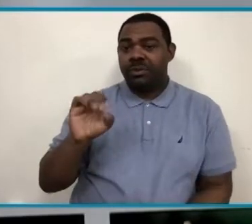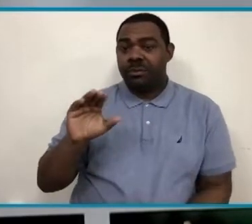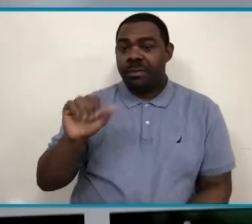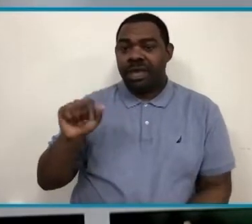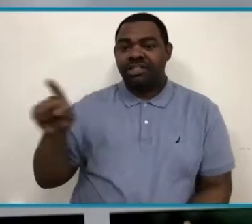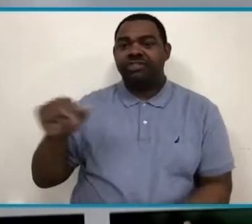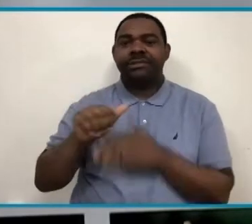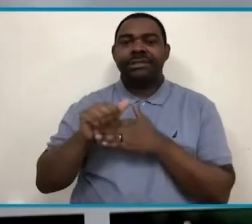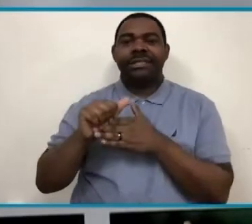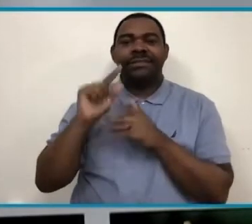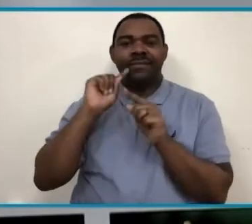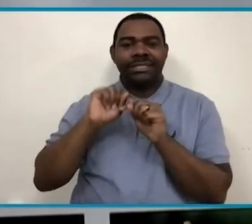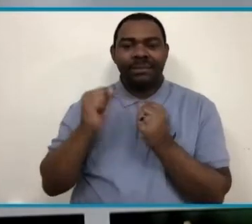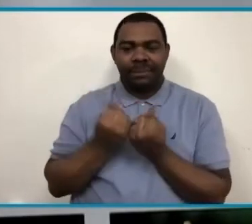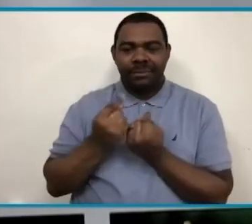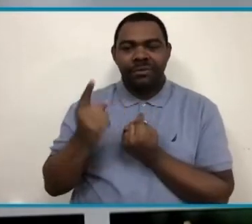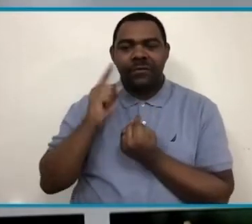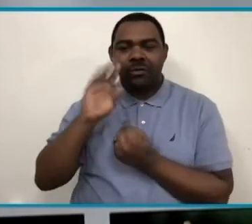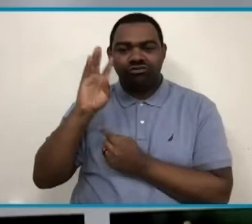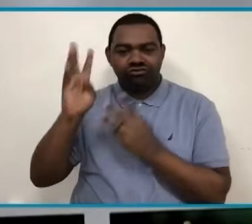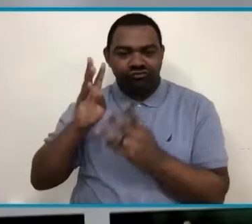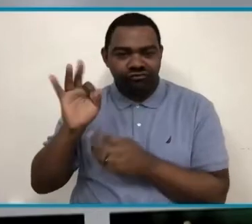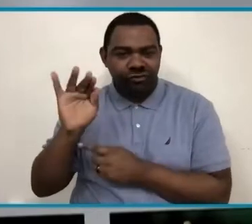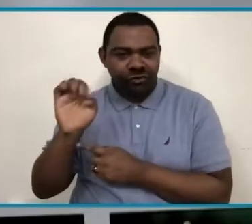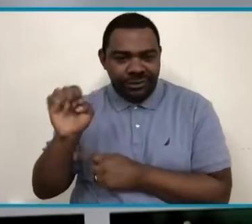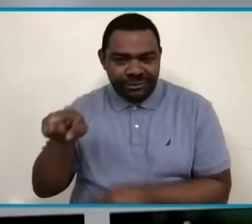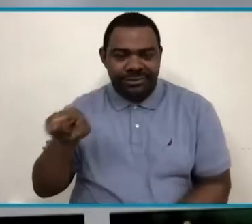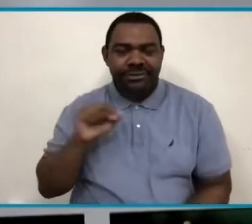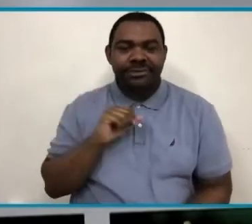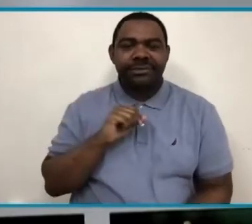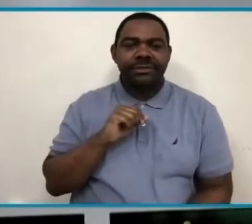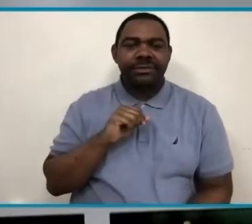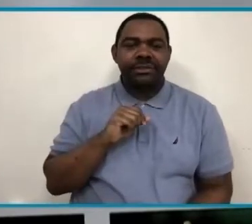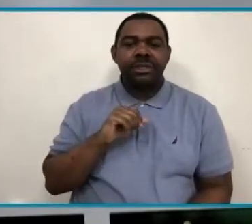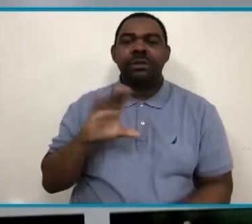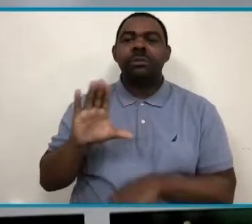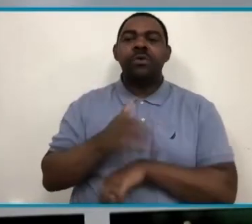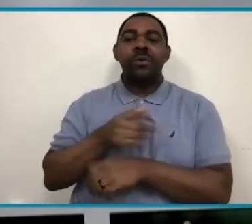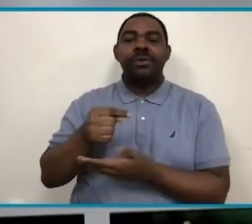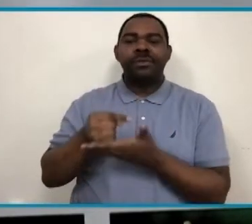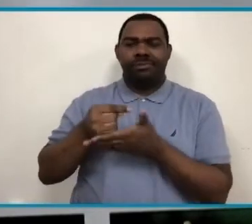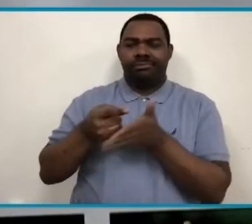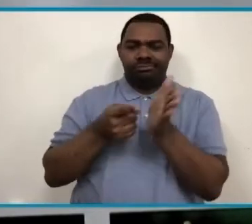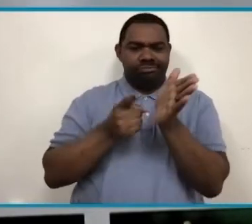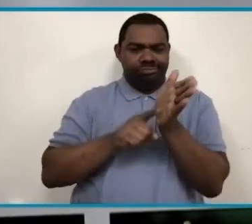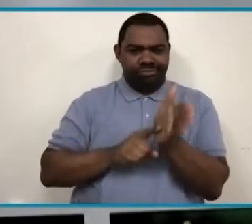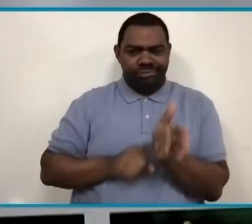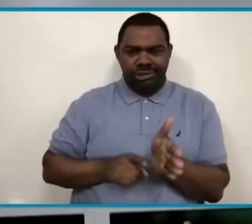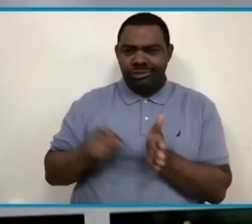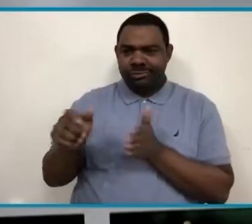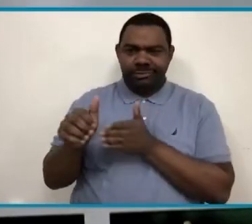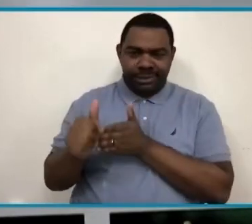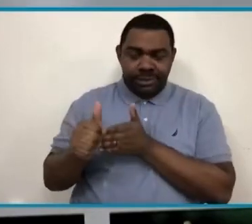in Creative Forces on music therapy research with military populations.